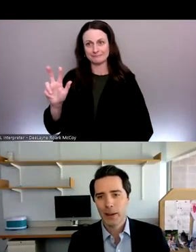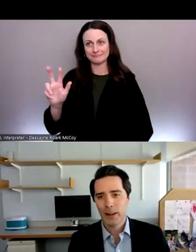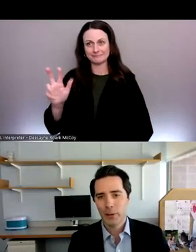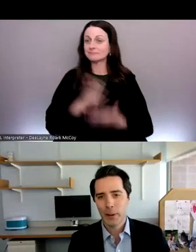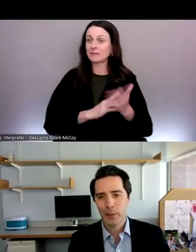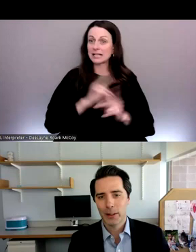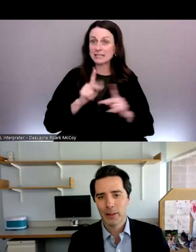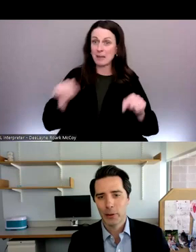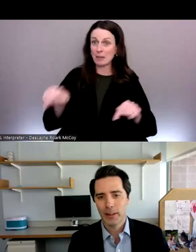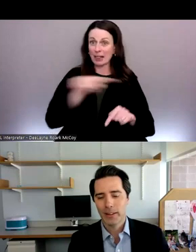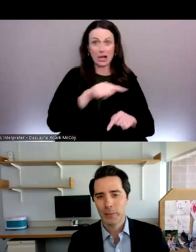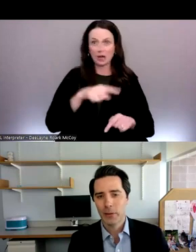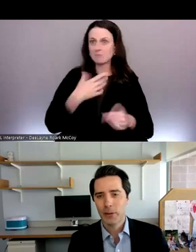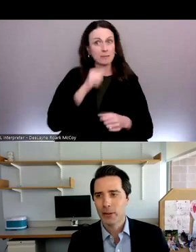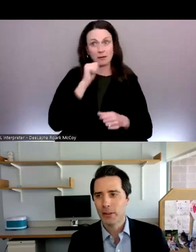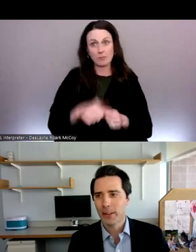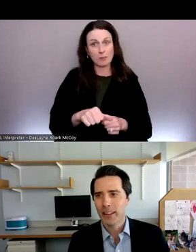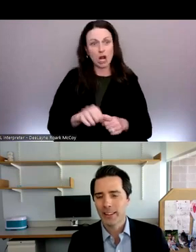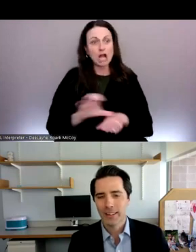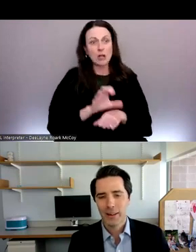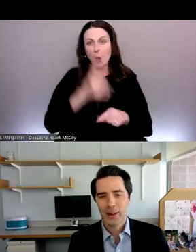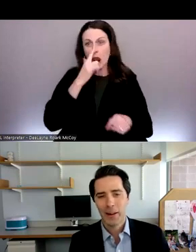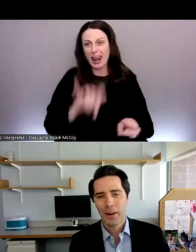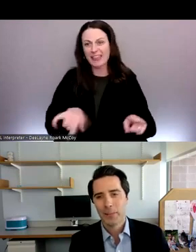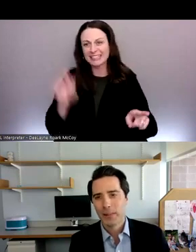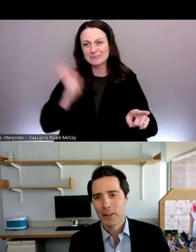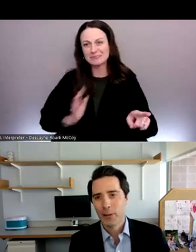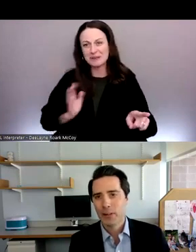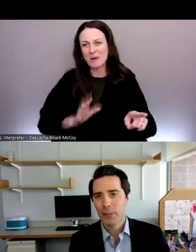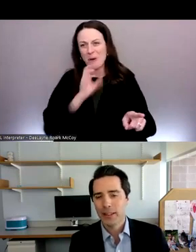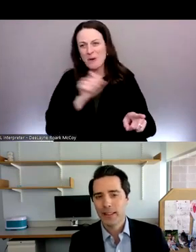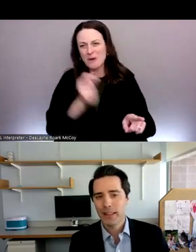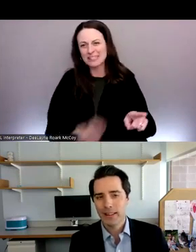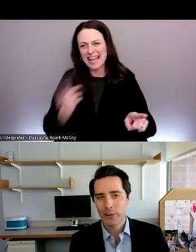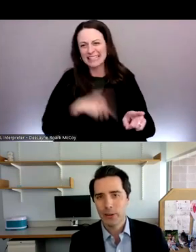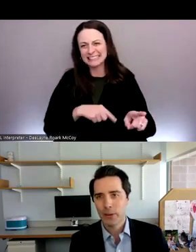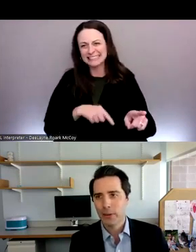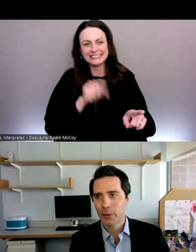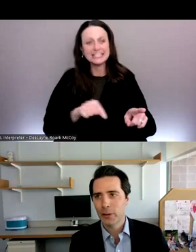call may not remember this is what computers used to look like these are